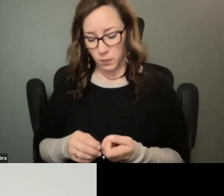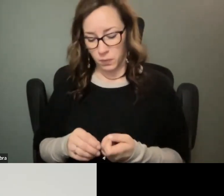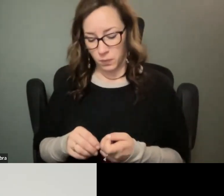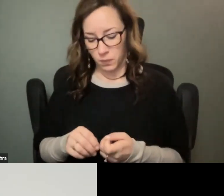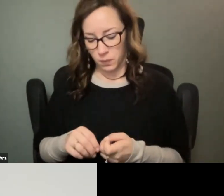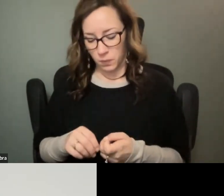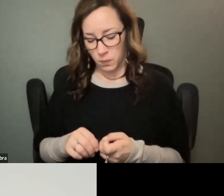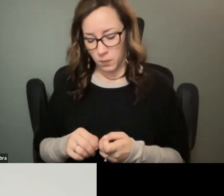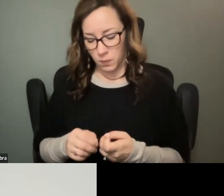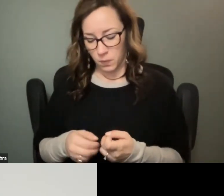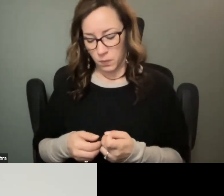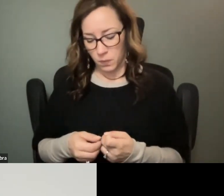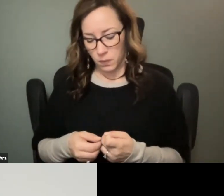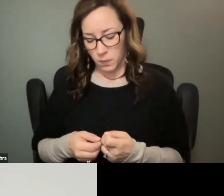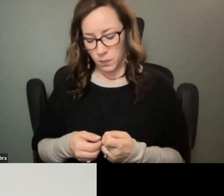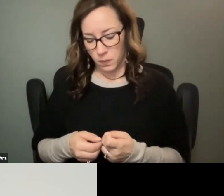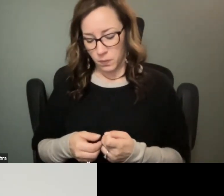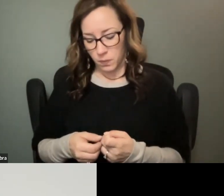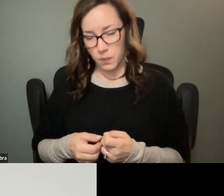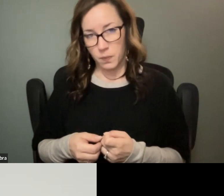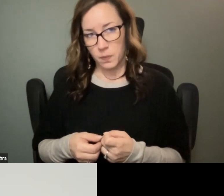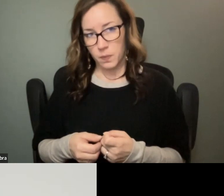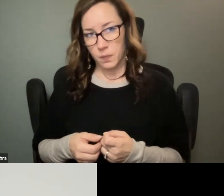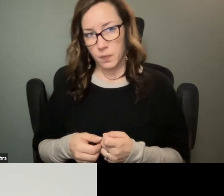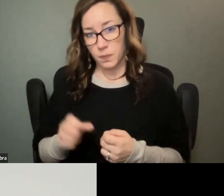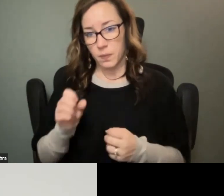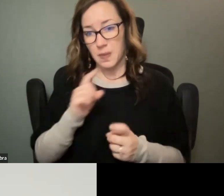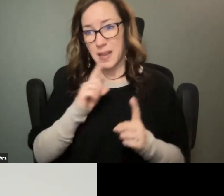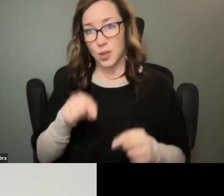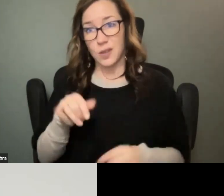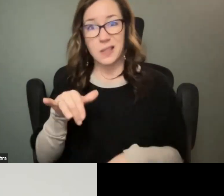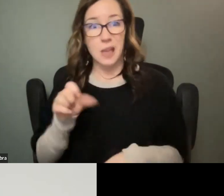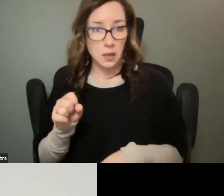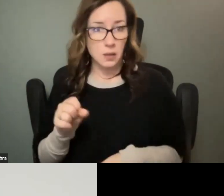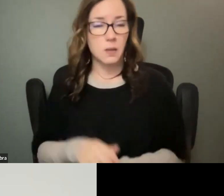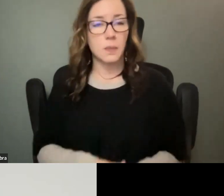the answer is uh